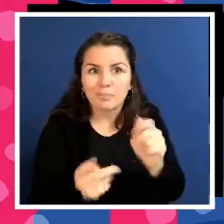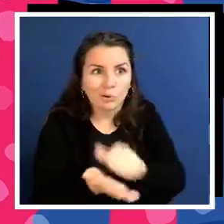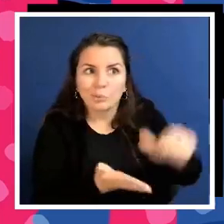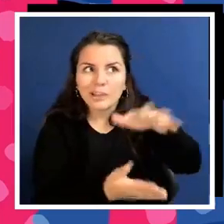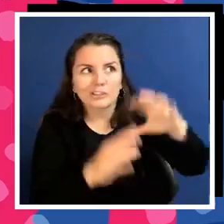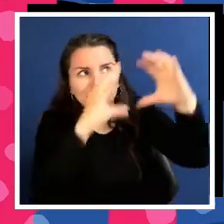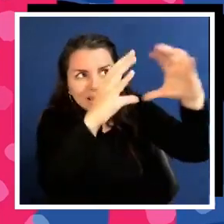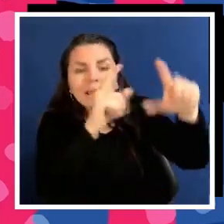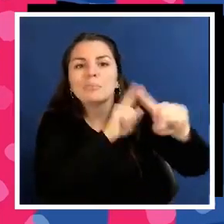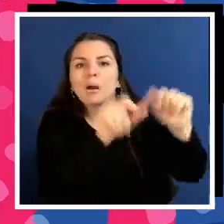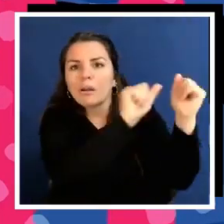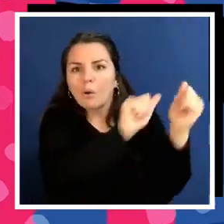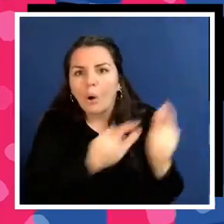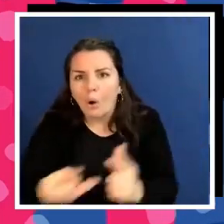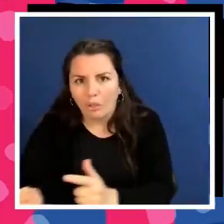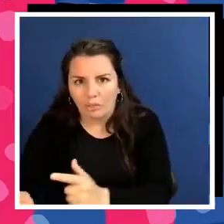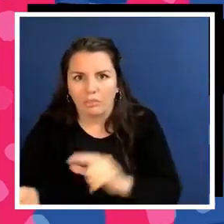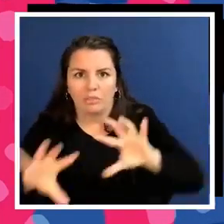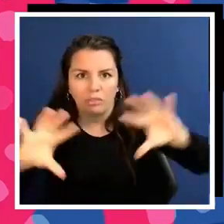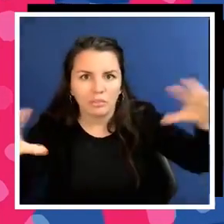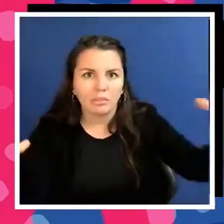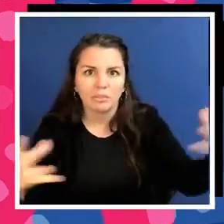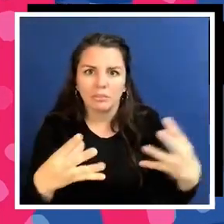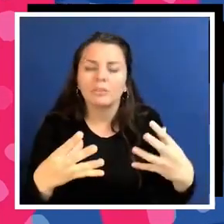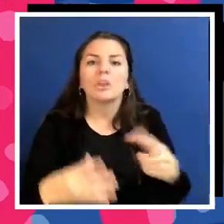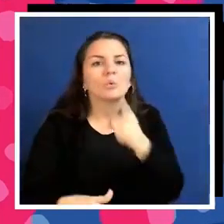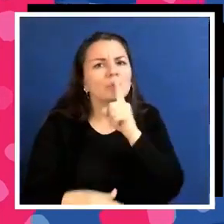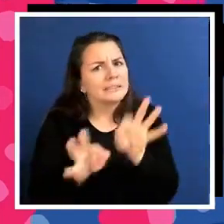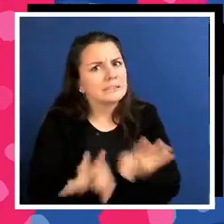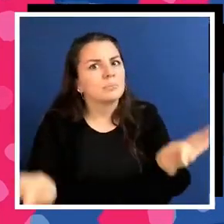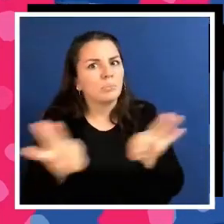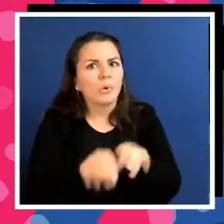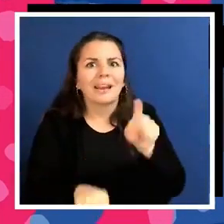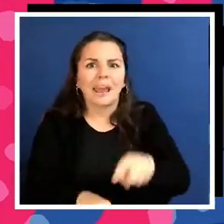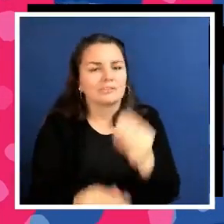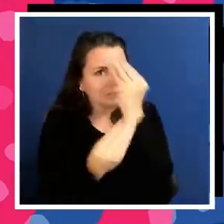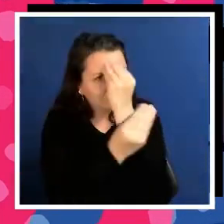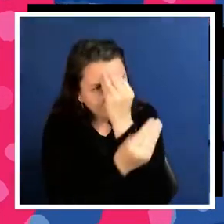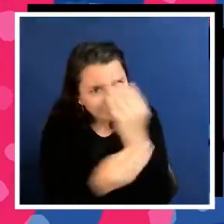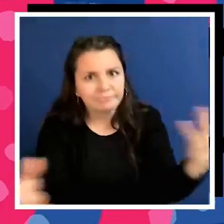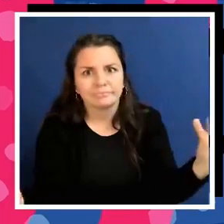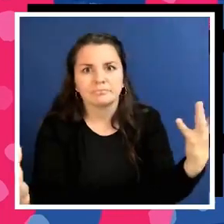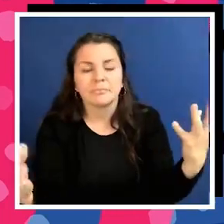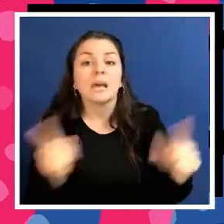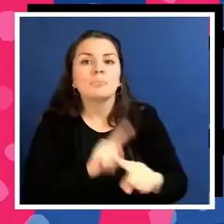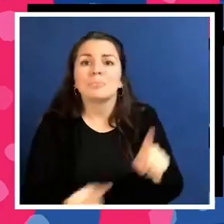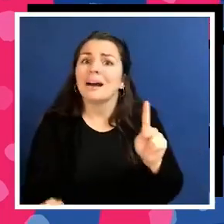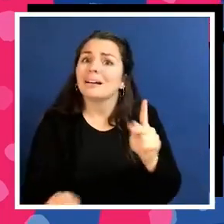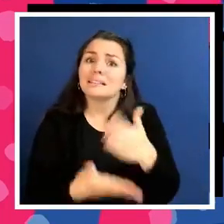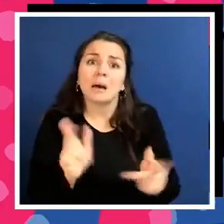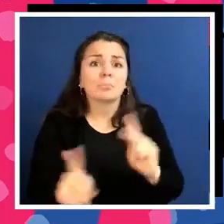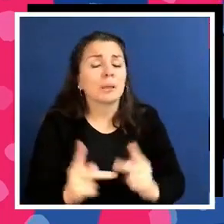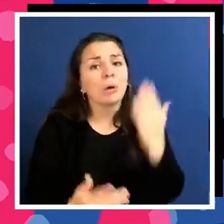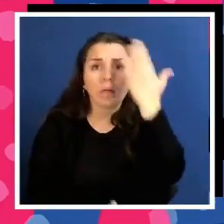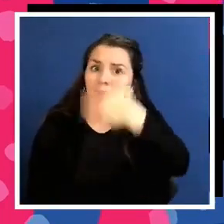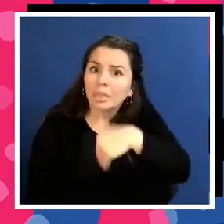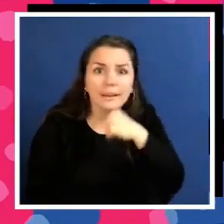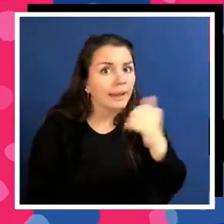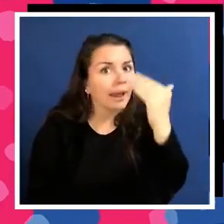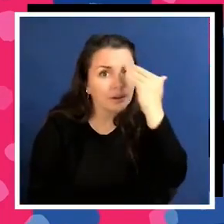THAT THE ECONOMIC RECOVERY IS FELT BY ALL FAMILIES AND NOT